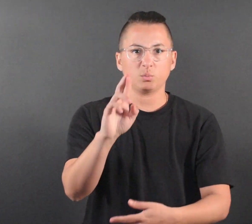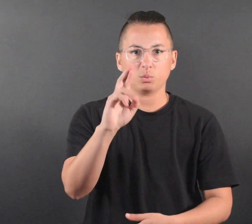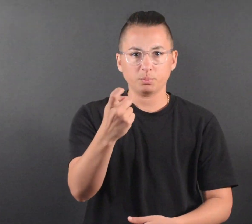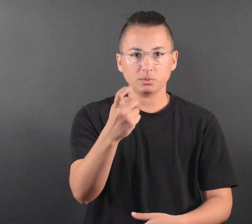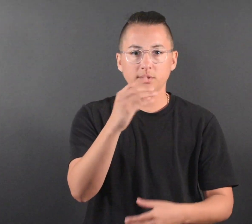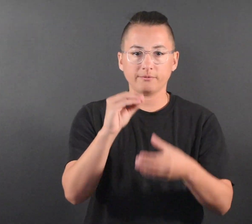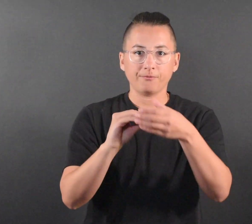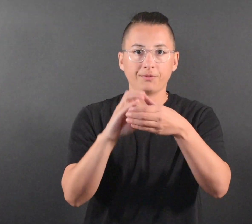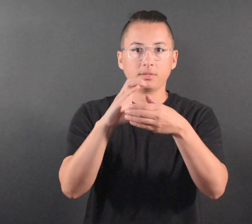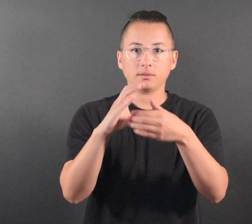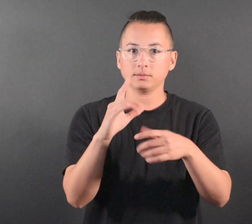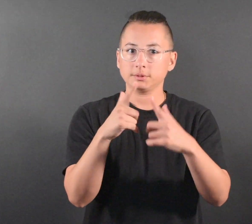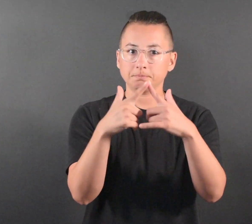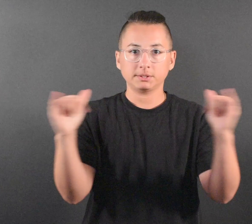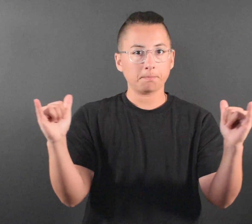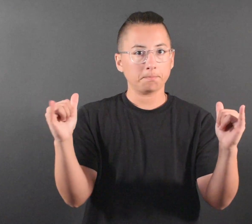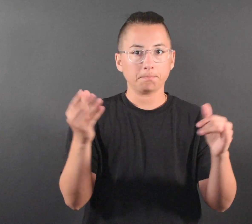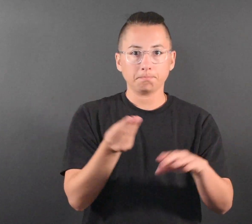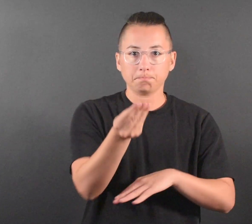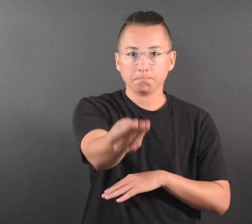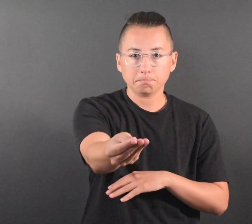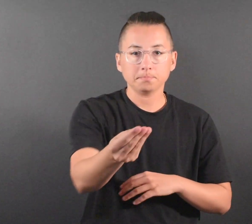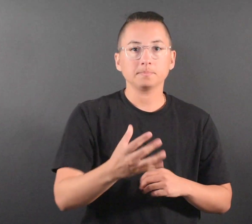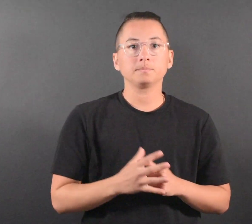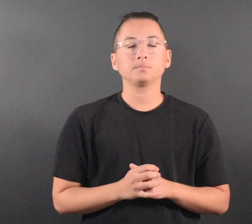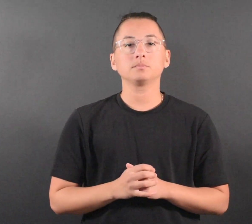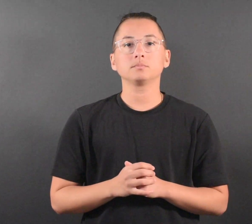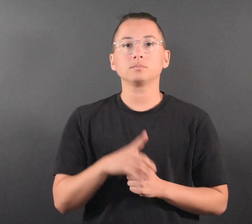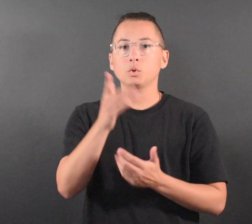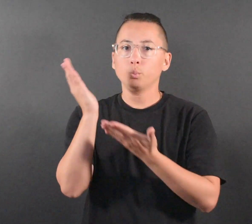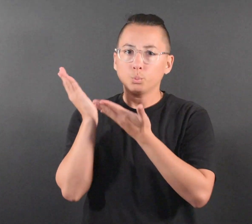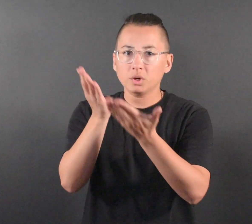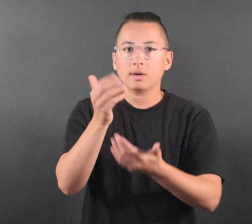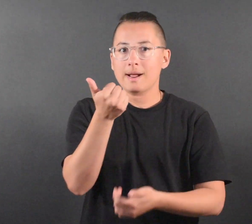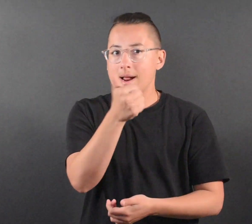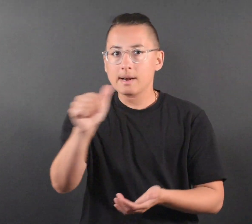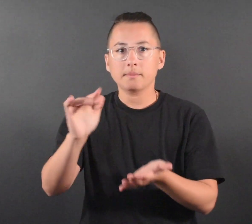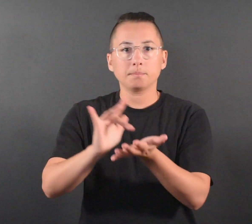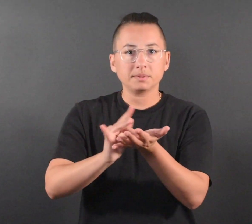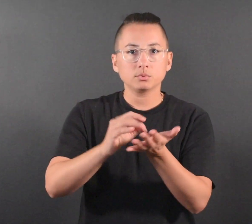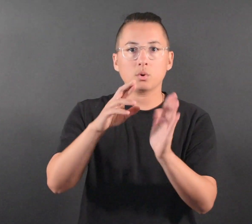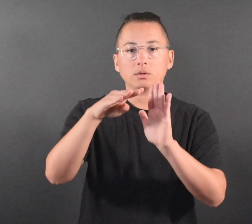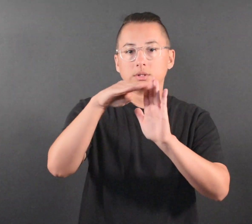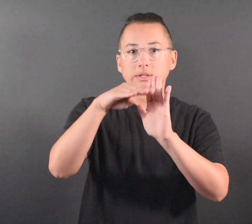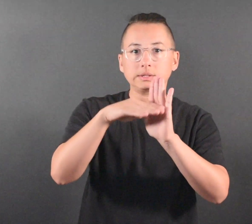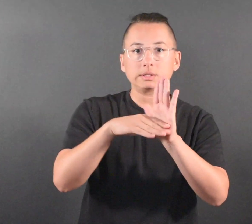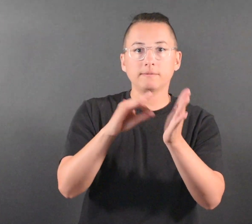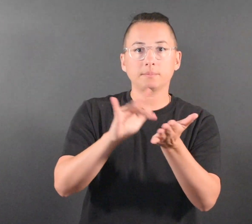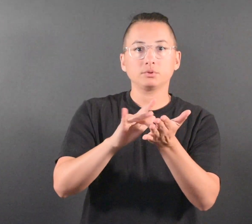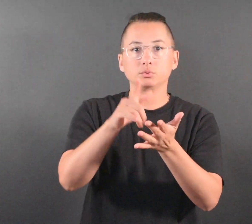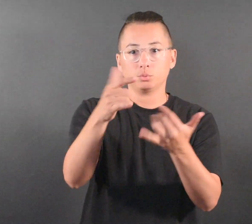They will prescribe and fill the prescription in the same visit. Bring any medications (or a